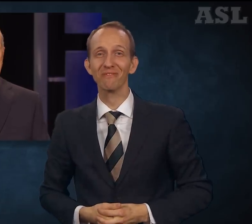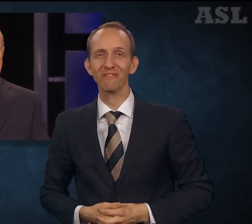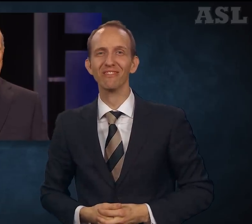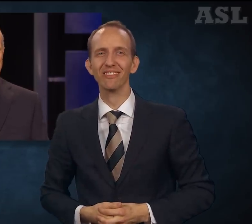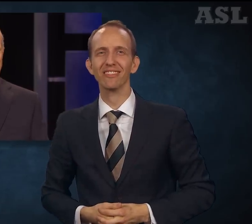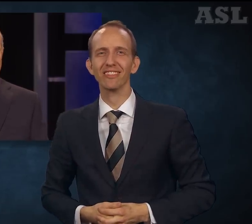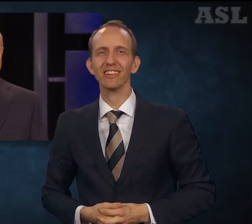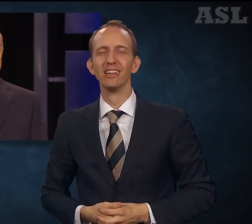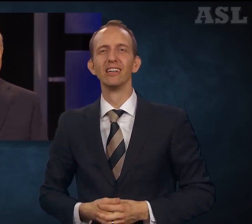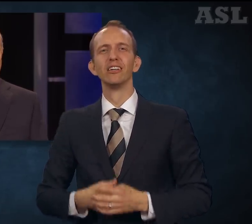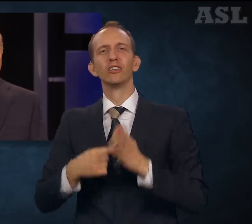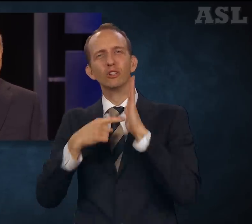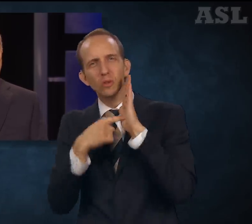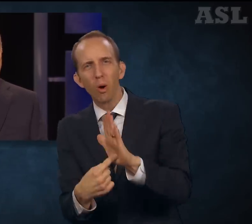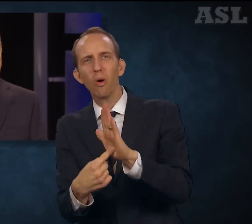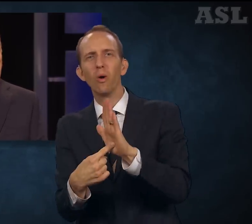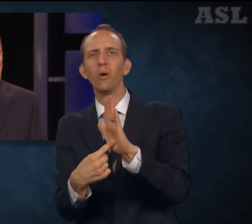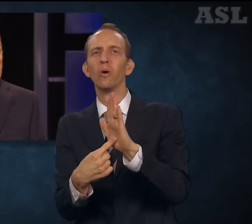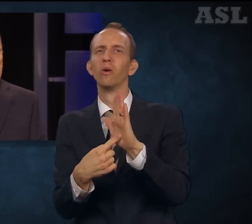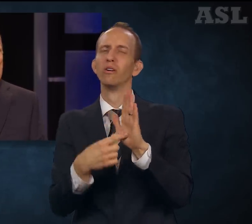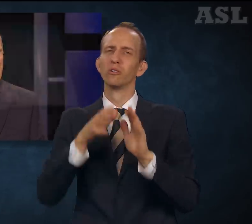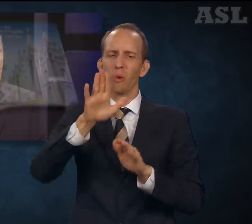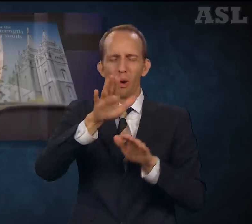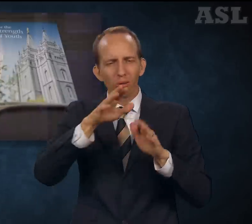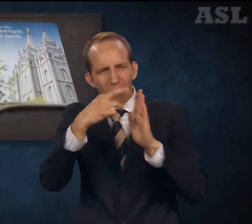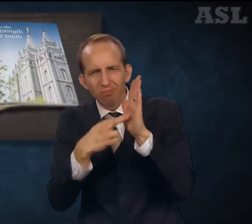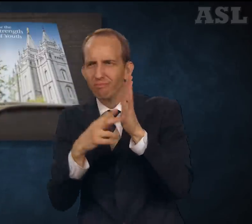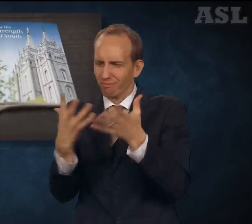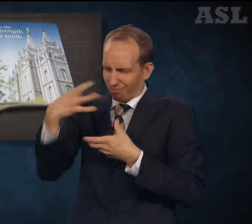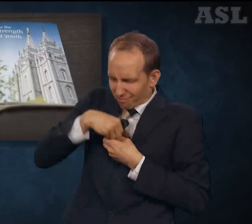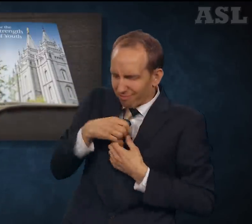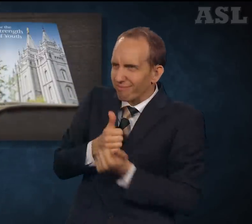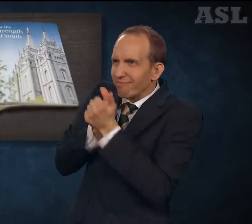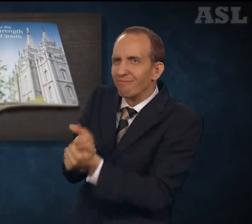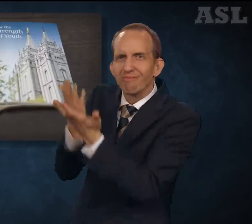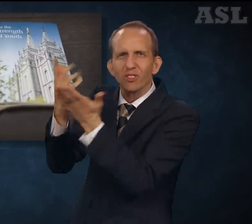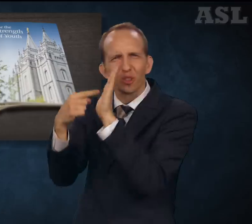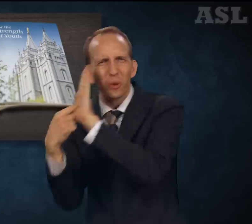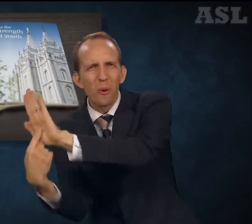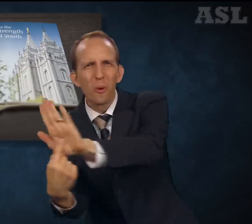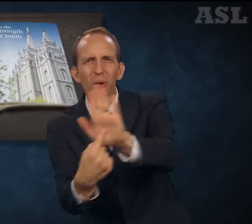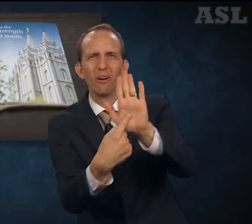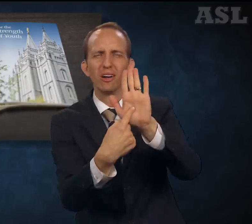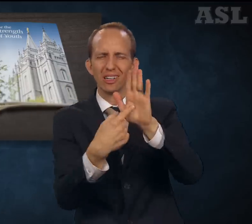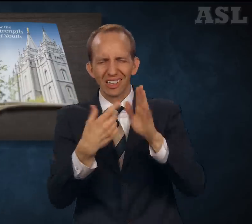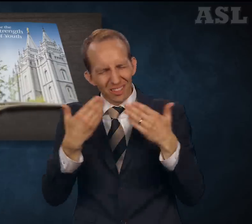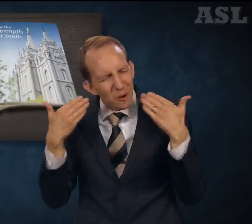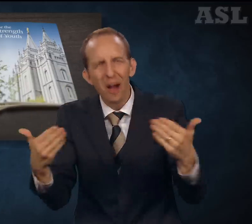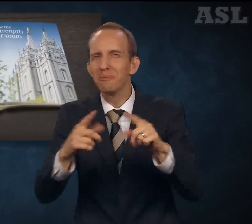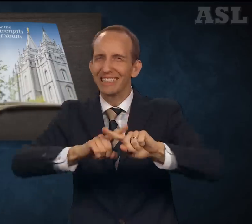EMBRACE BEING DIFFERENT!